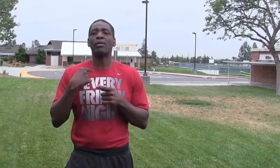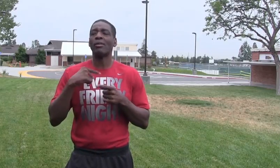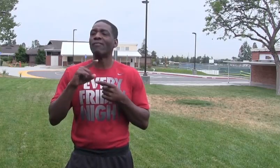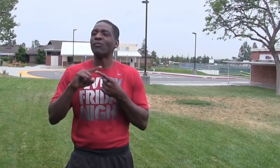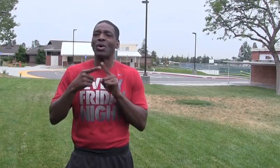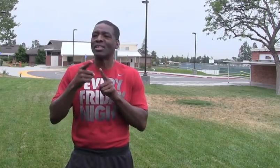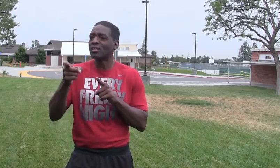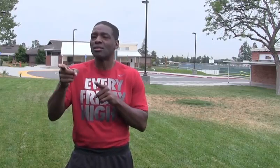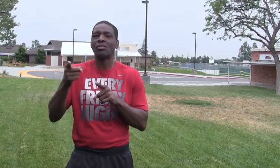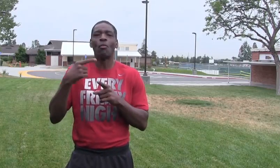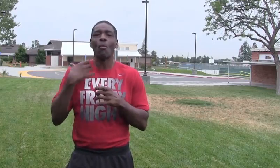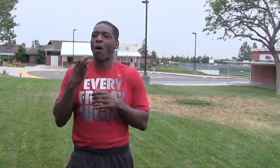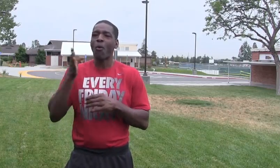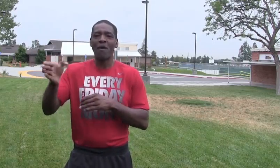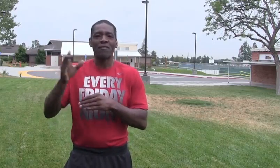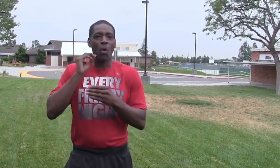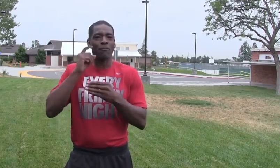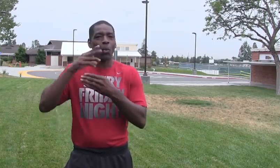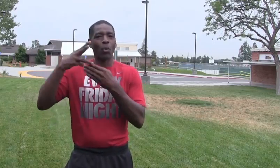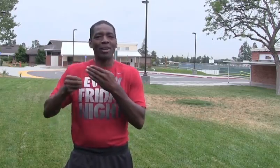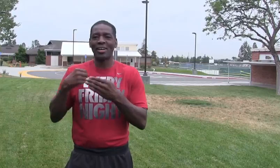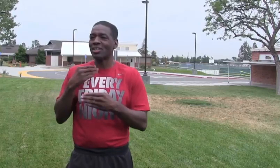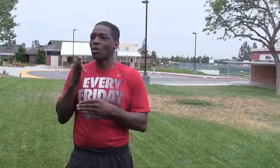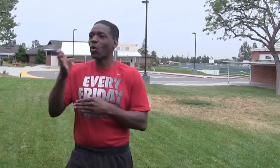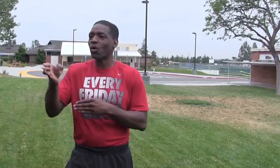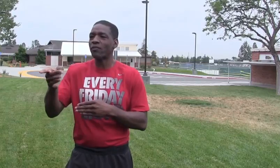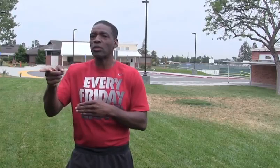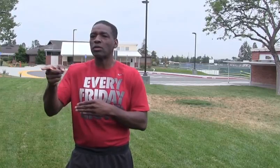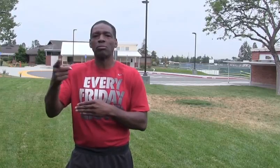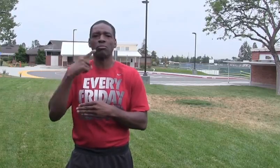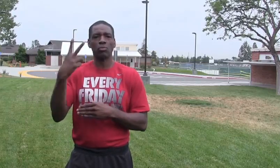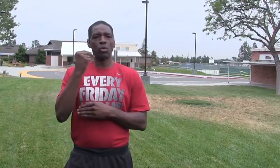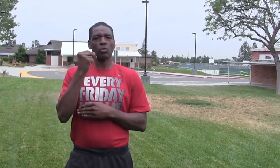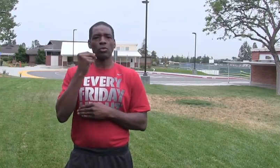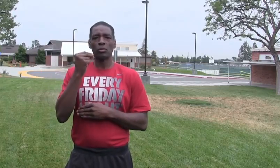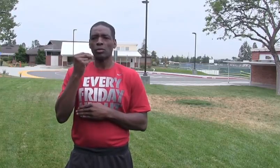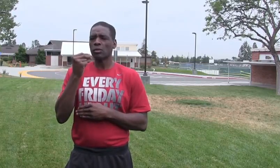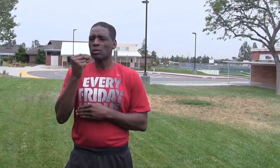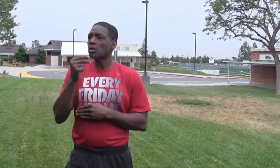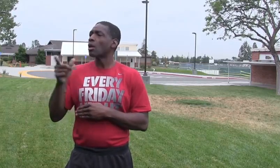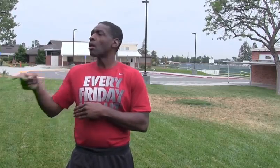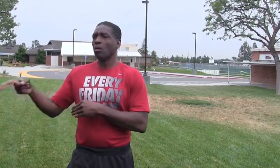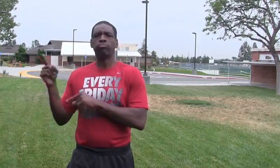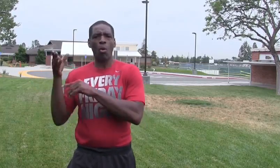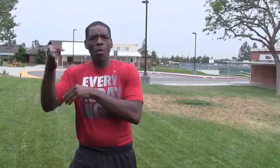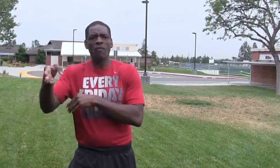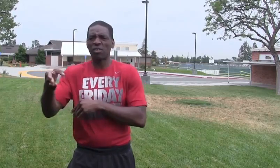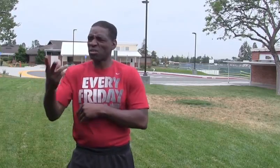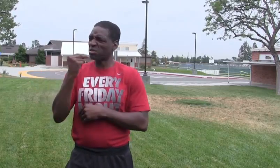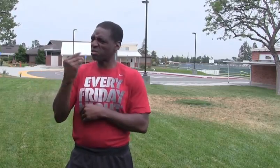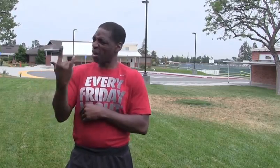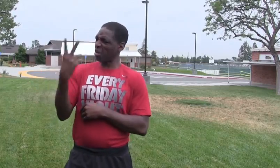One time I wanted to go over to my friend’s house for the weekend. Other students were going but I was told that I couldn’t go.